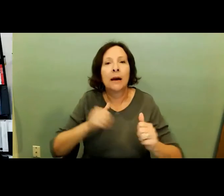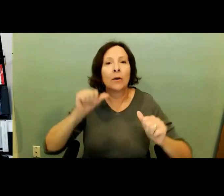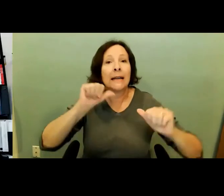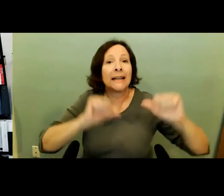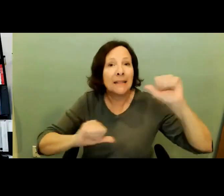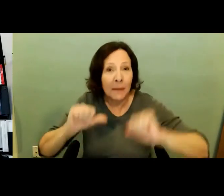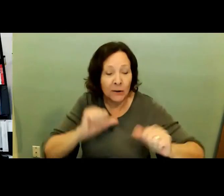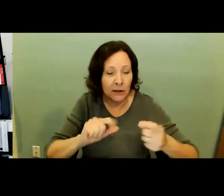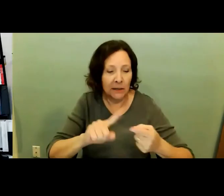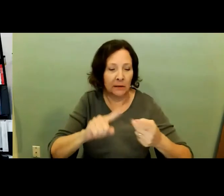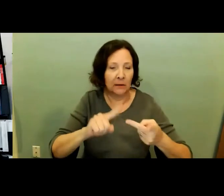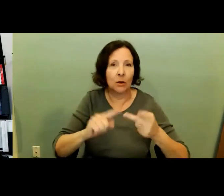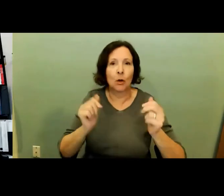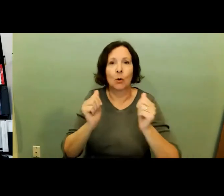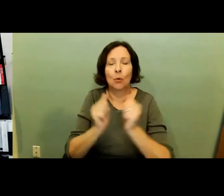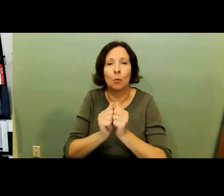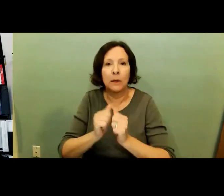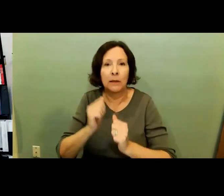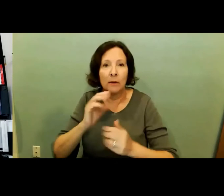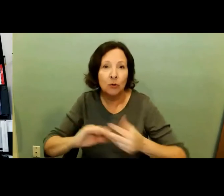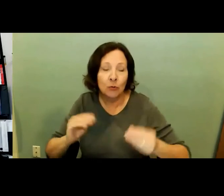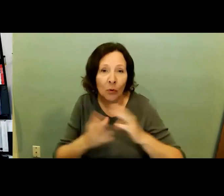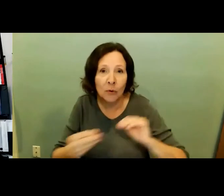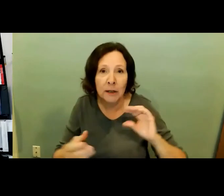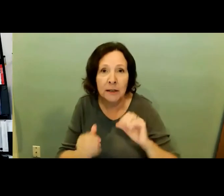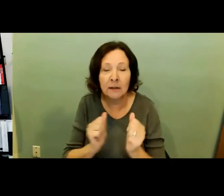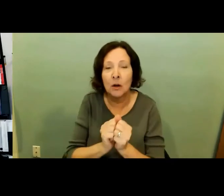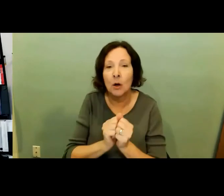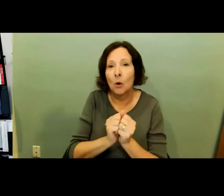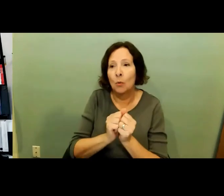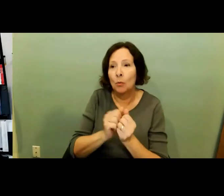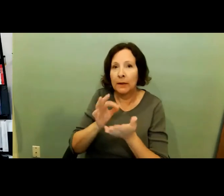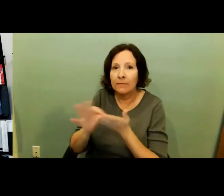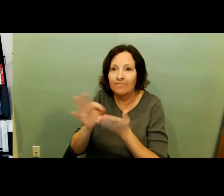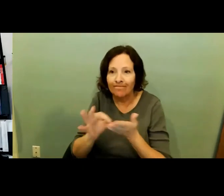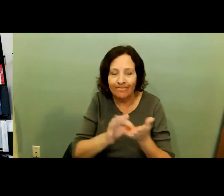from qualitative and quantitative assessments and rarely from surveys.